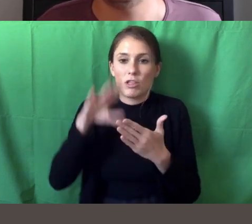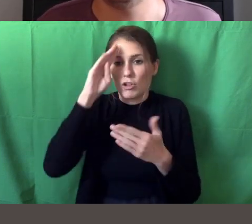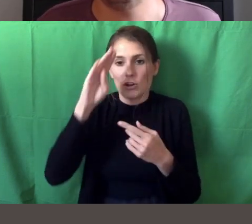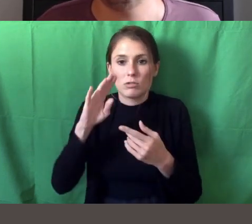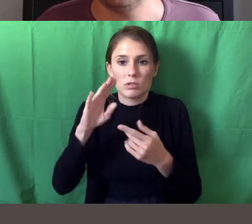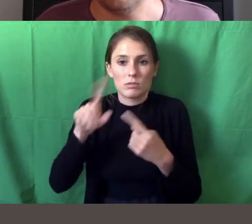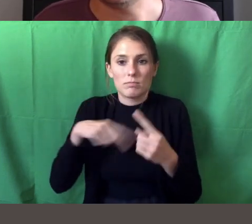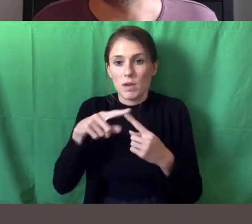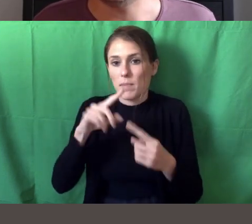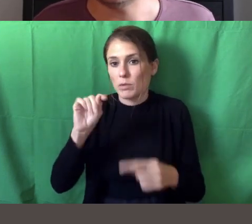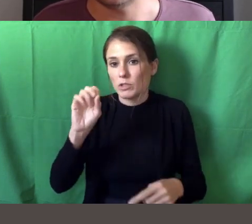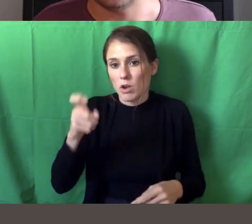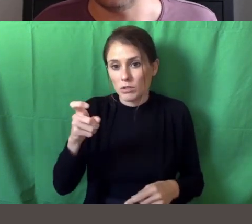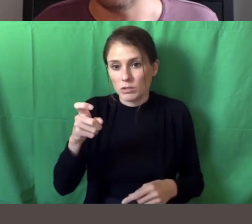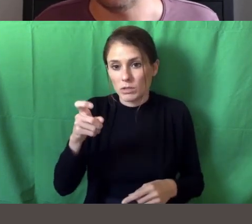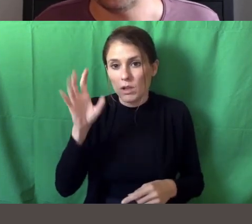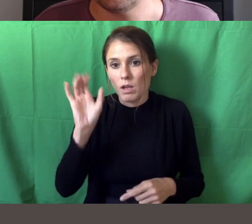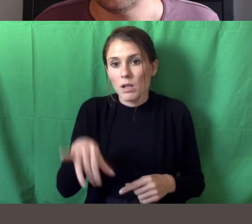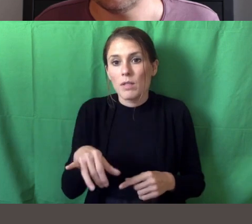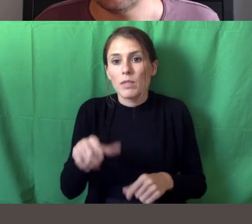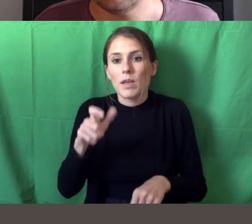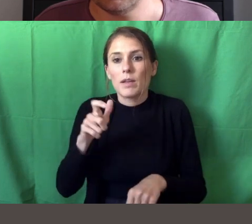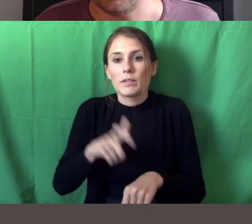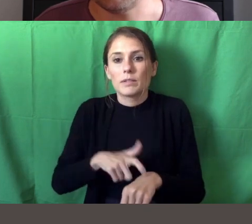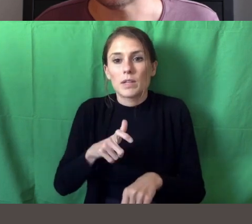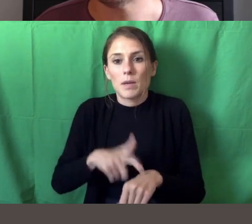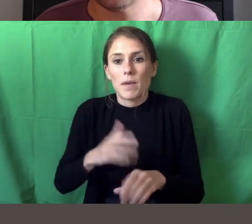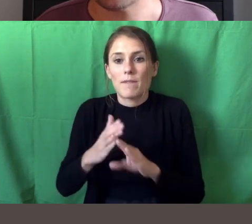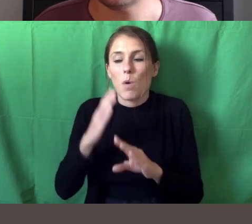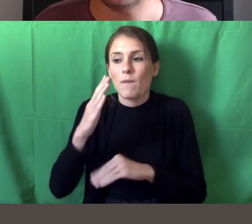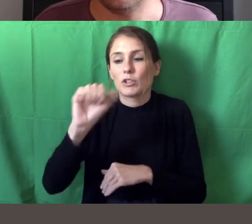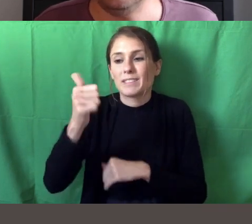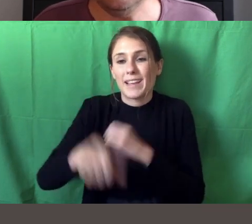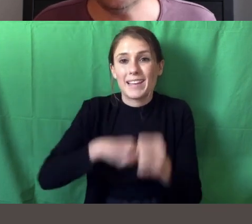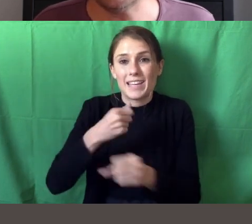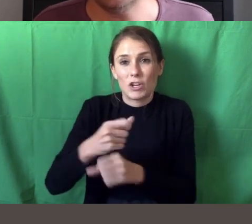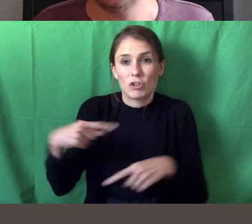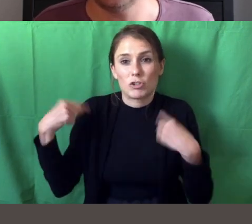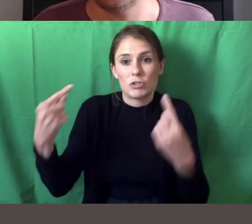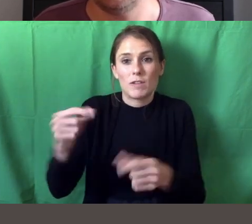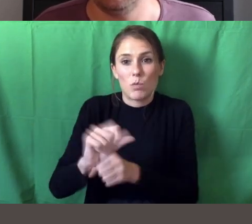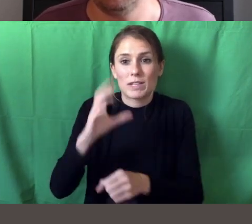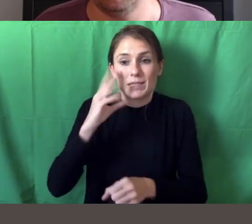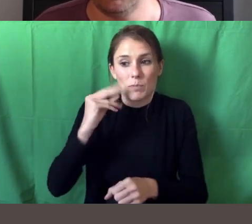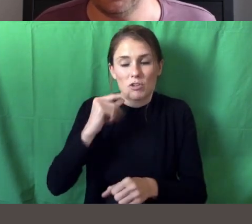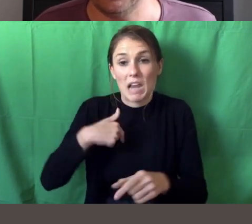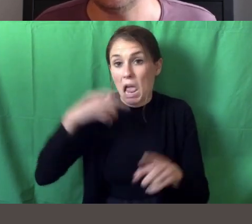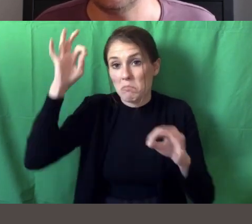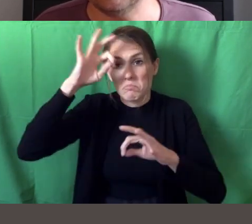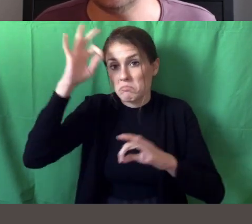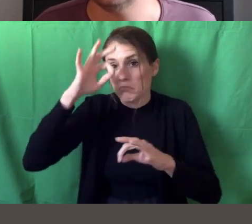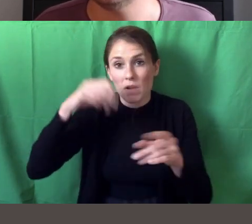And that is the way I learned about tox. At that time, I was more than 10 years in the